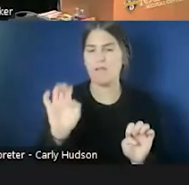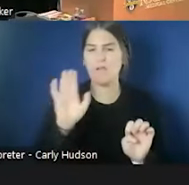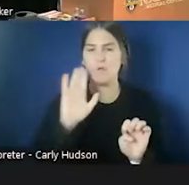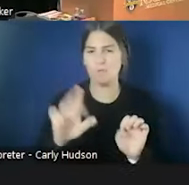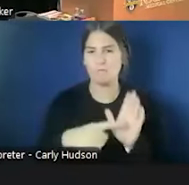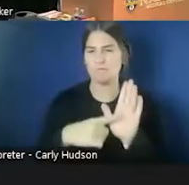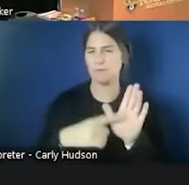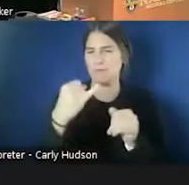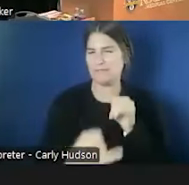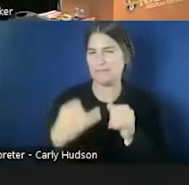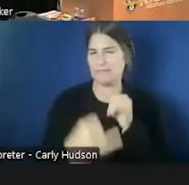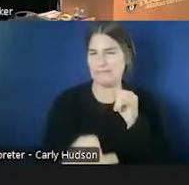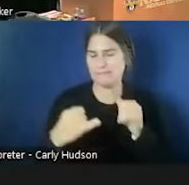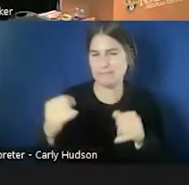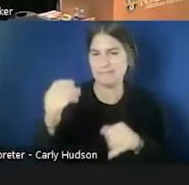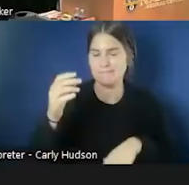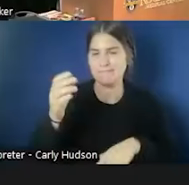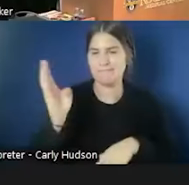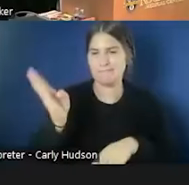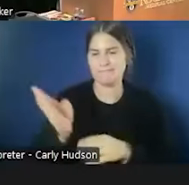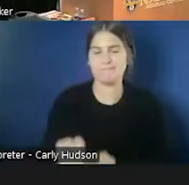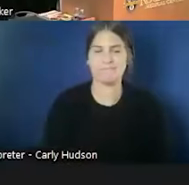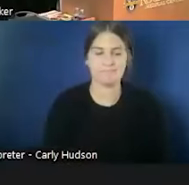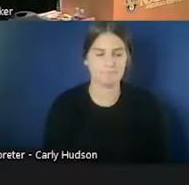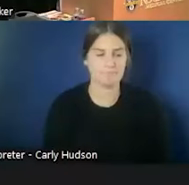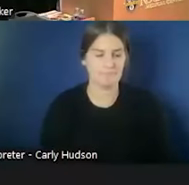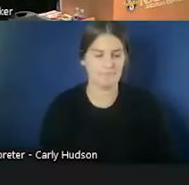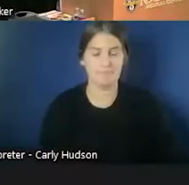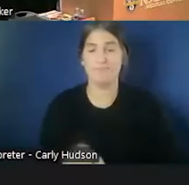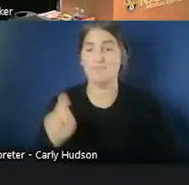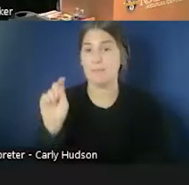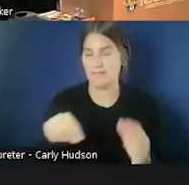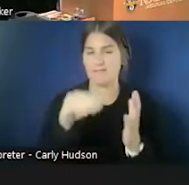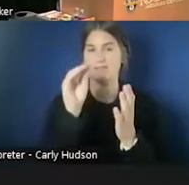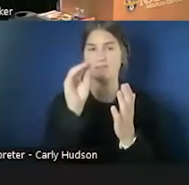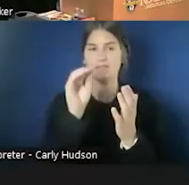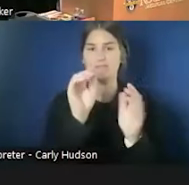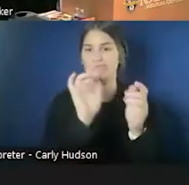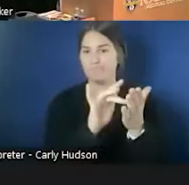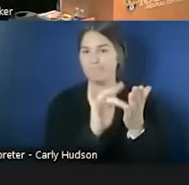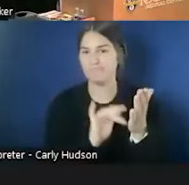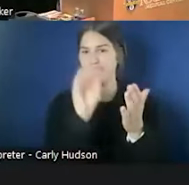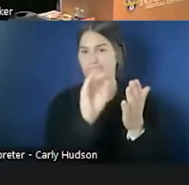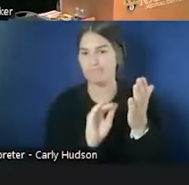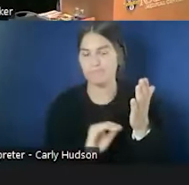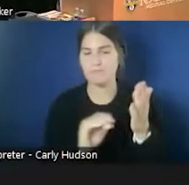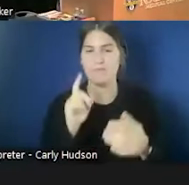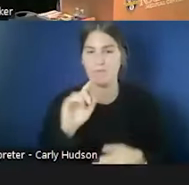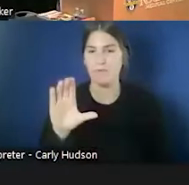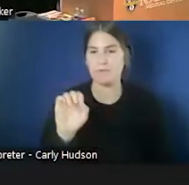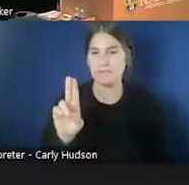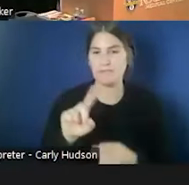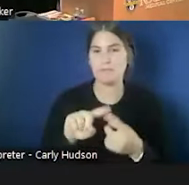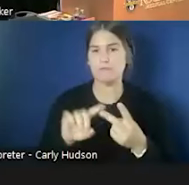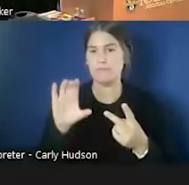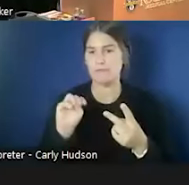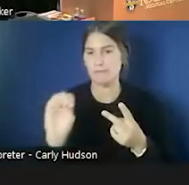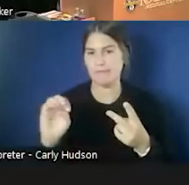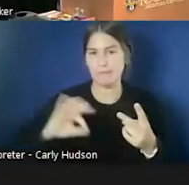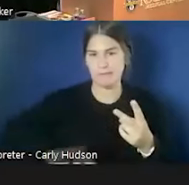end of the presentation you must fill it out in order to receive ceu and CME credits we will be